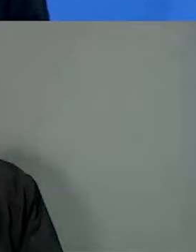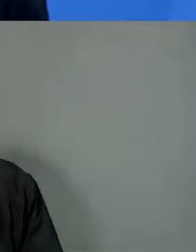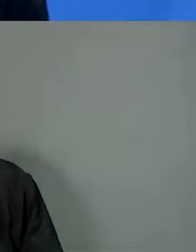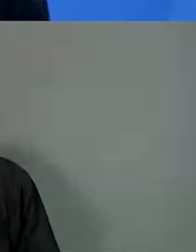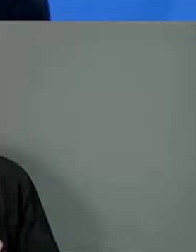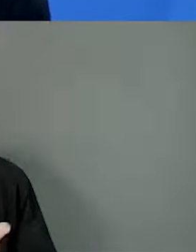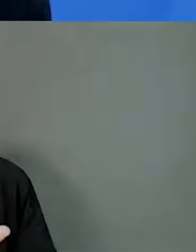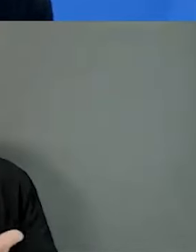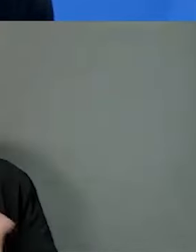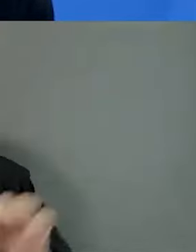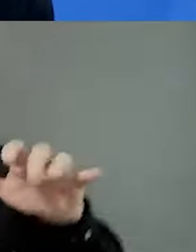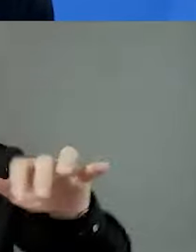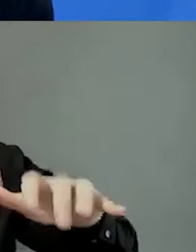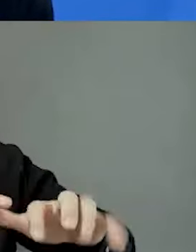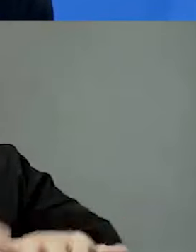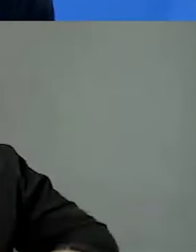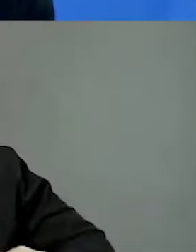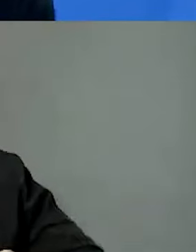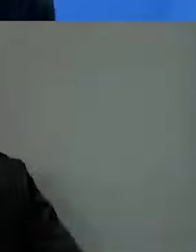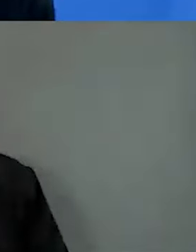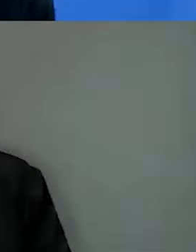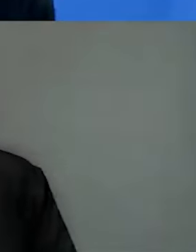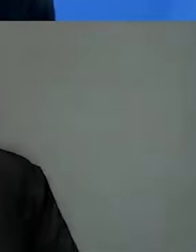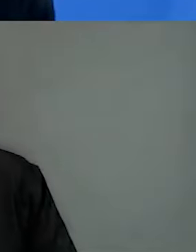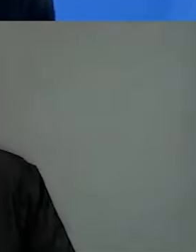I saw a lot of questions on synergistic activities.